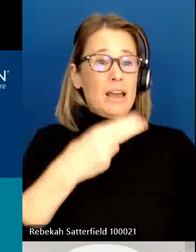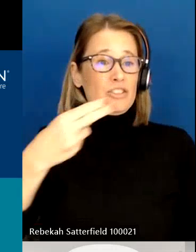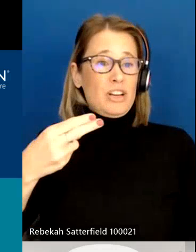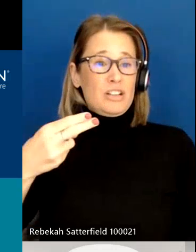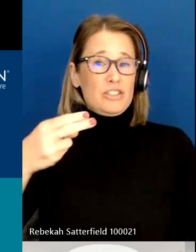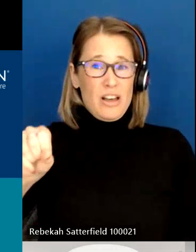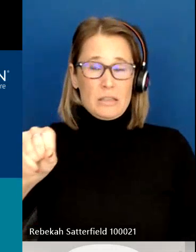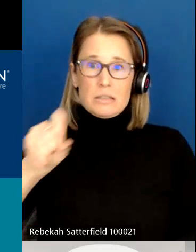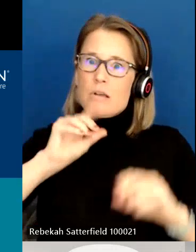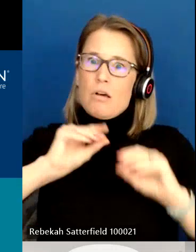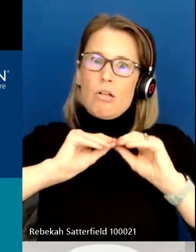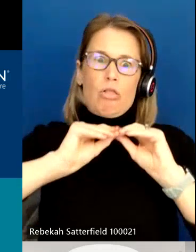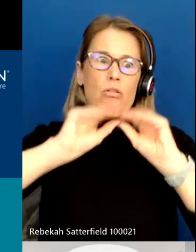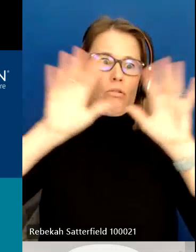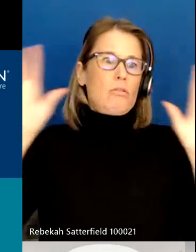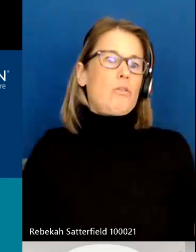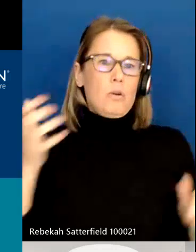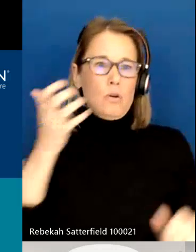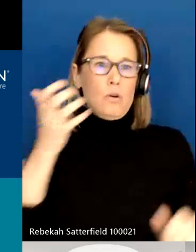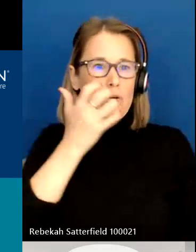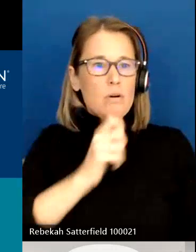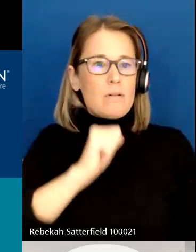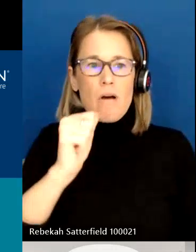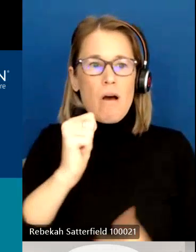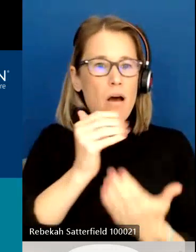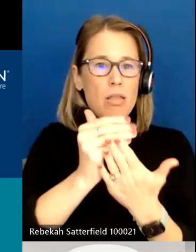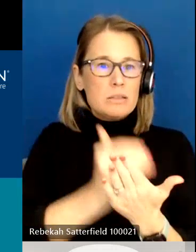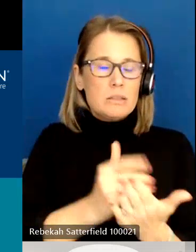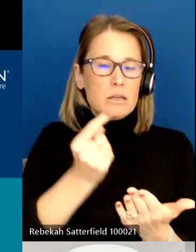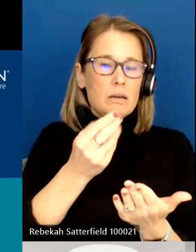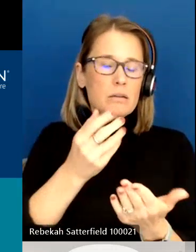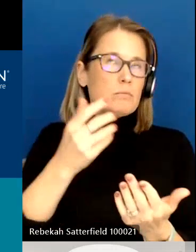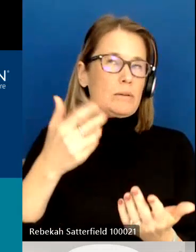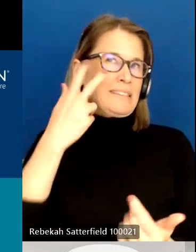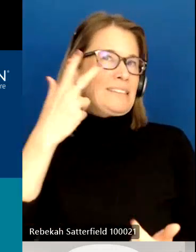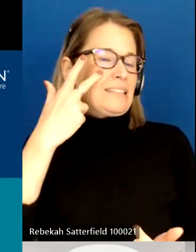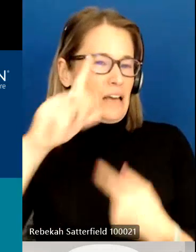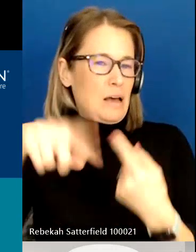that now you know not withstanding the change in administration that's coming where we're likely to